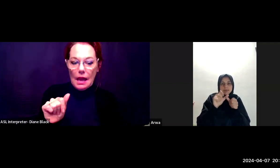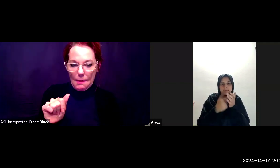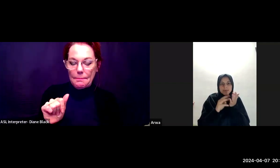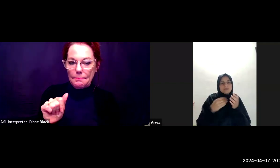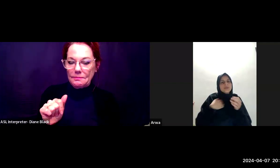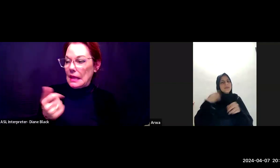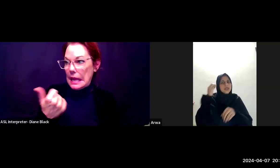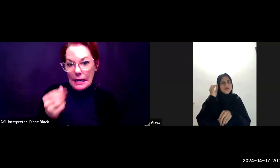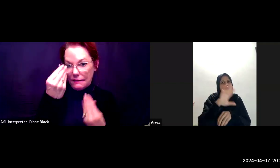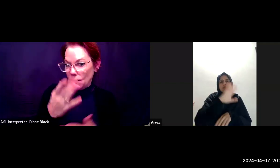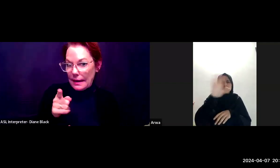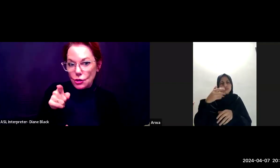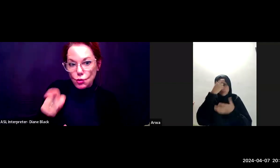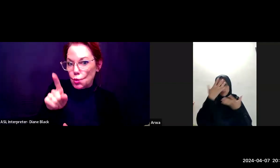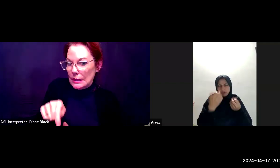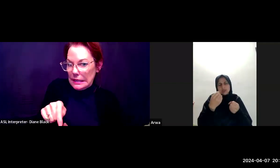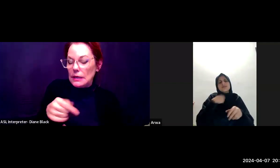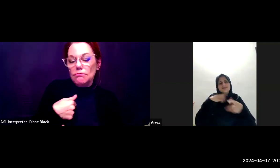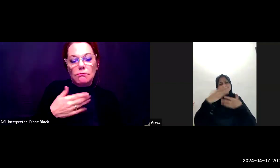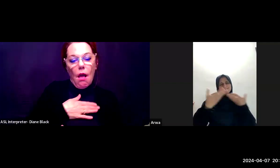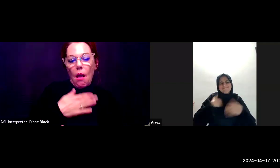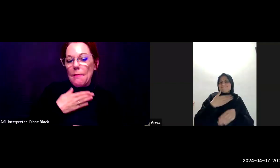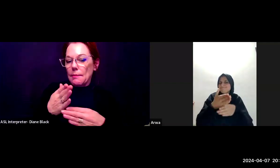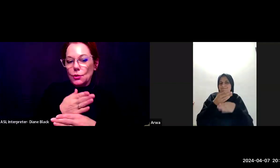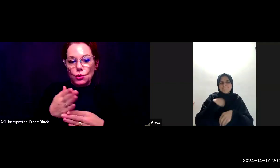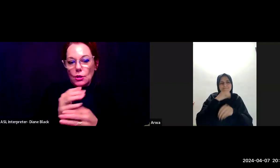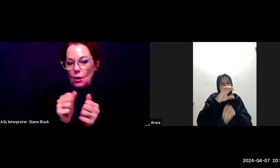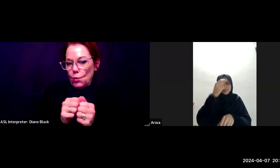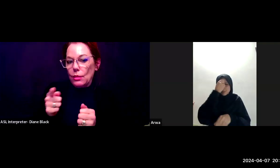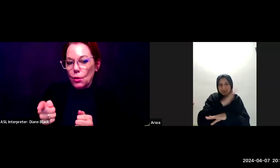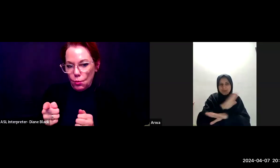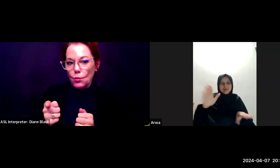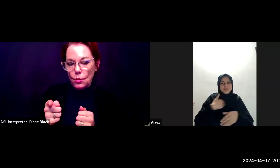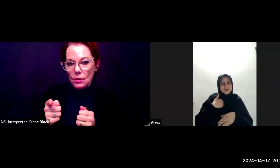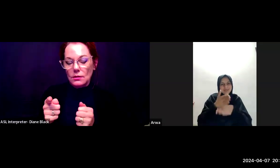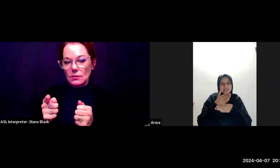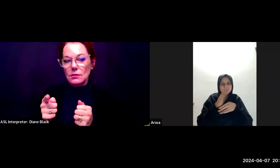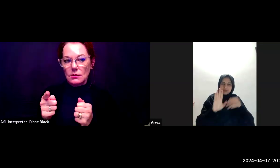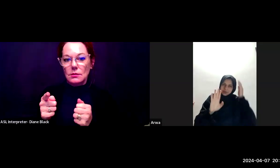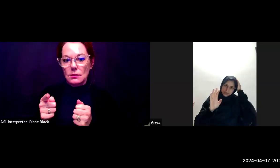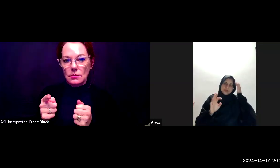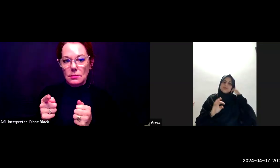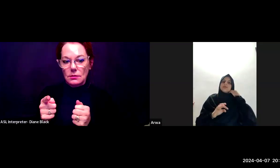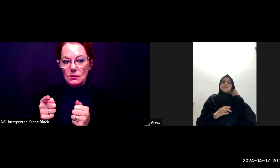no problem. yes yes and I be happy to share information and uh I think I'm hoping that